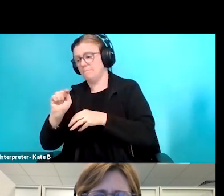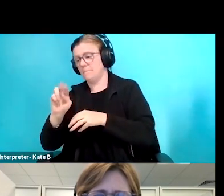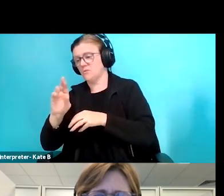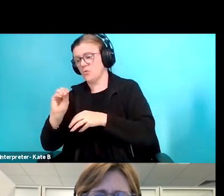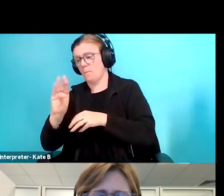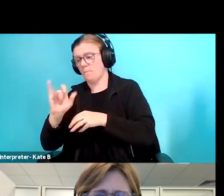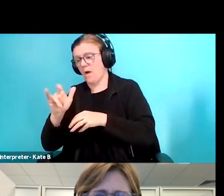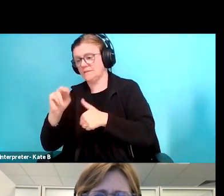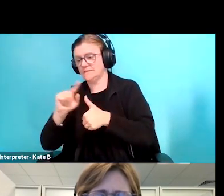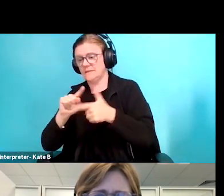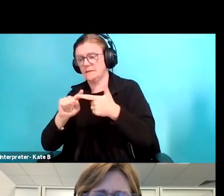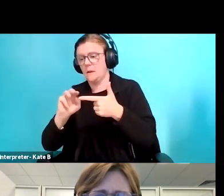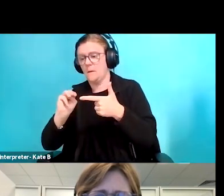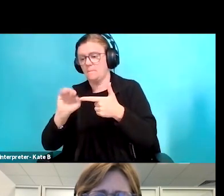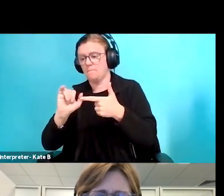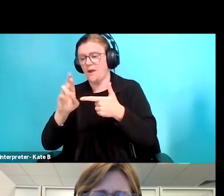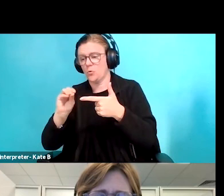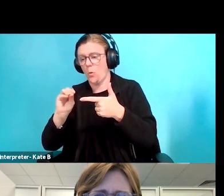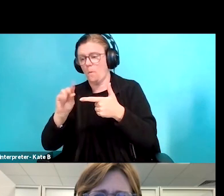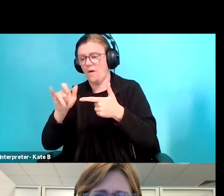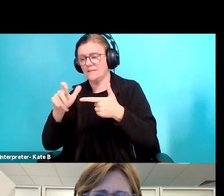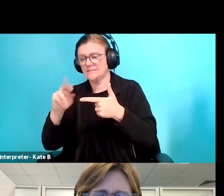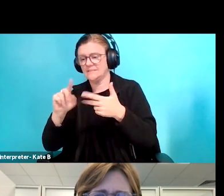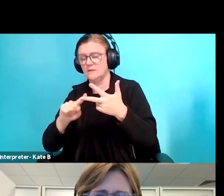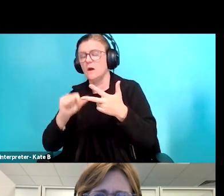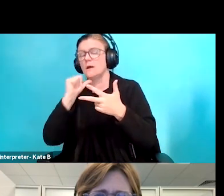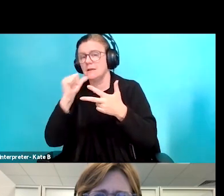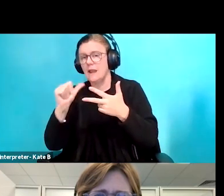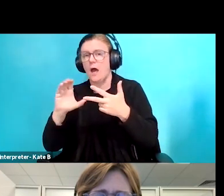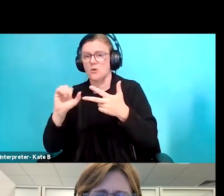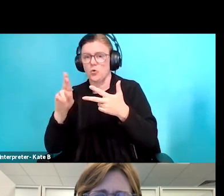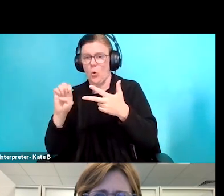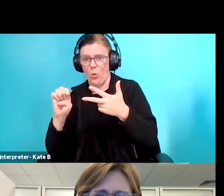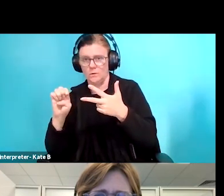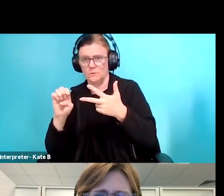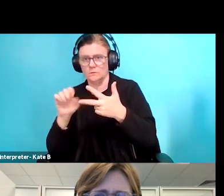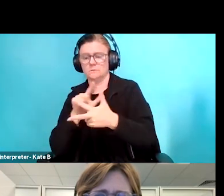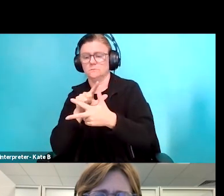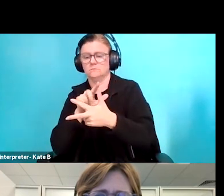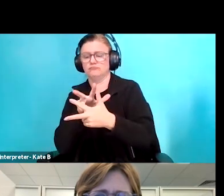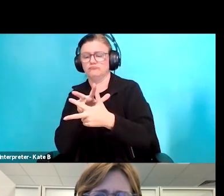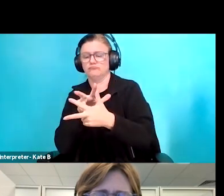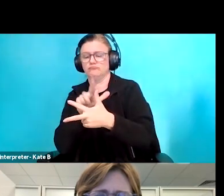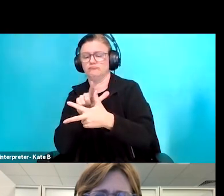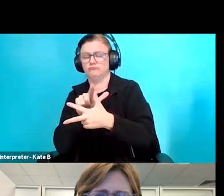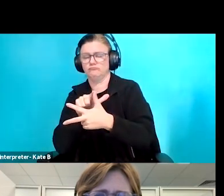or non-core. And metropolitan having an urban area greater than 50,000 people.